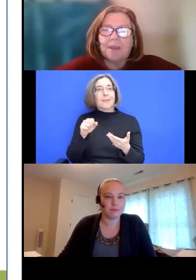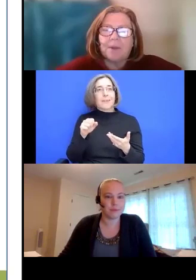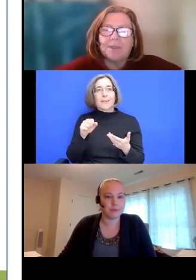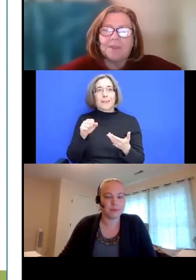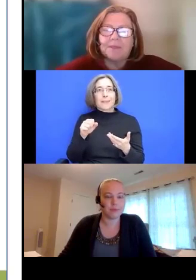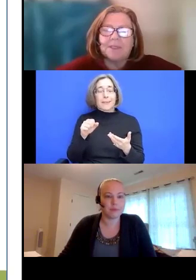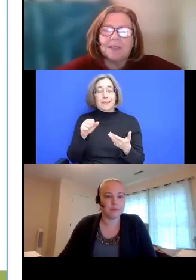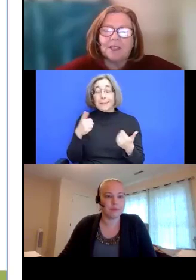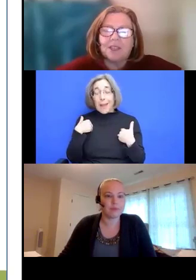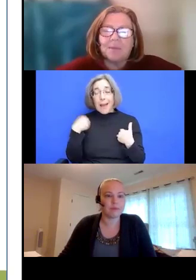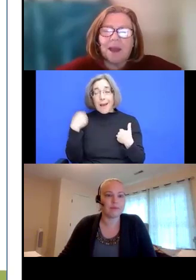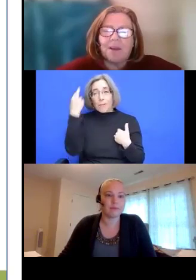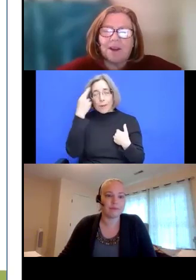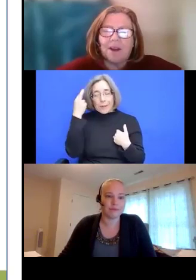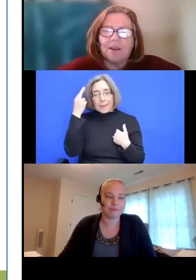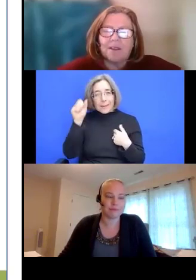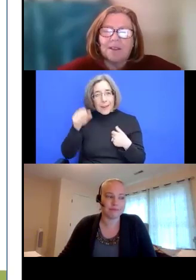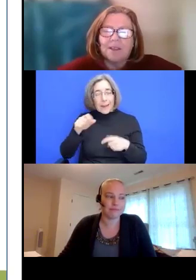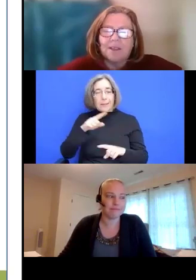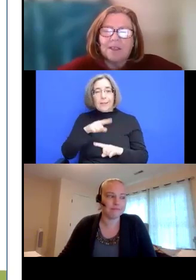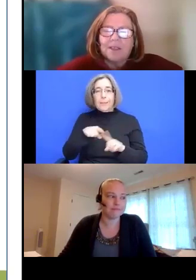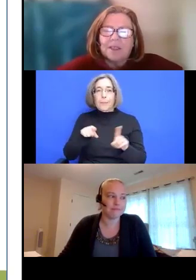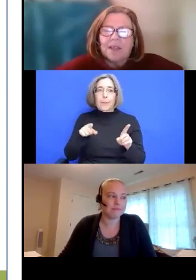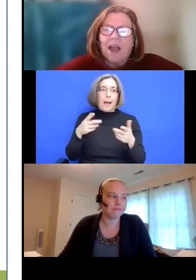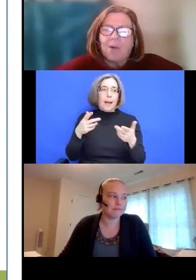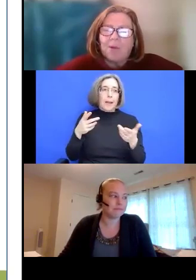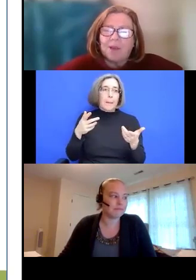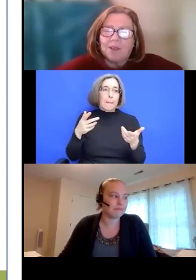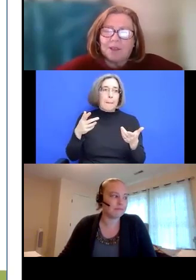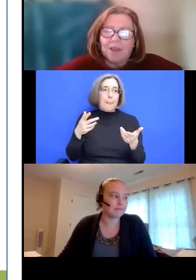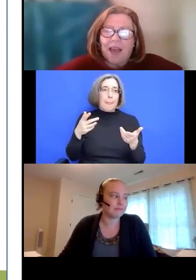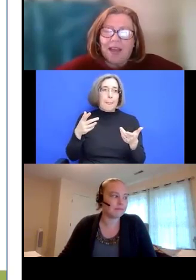There was some discussion about how we were going to do that.